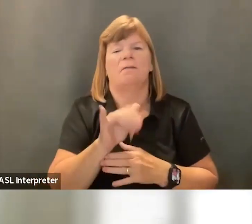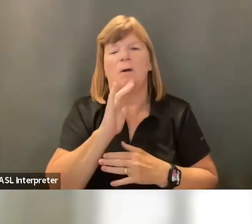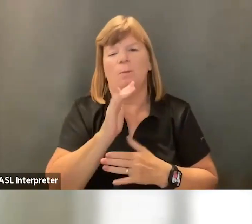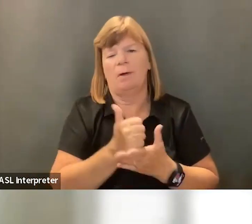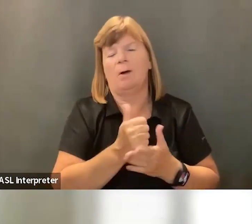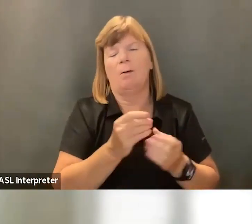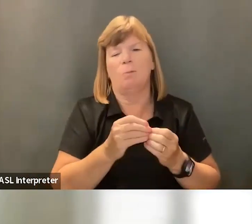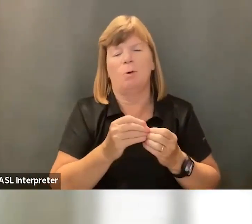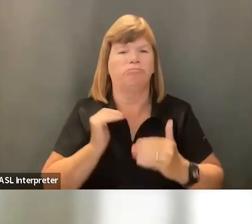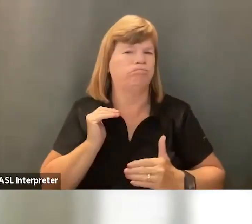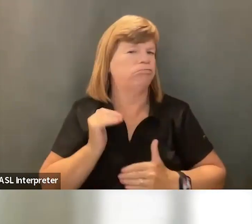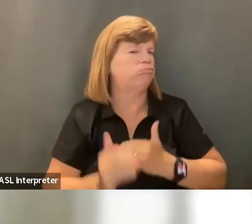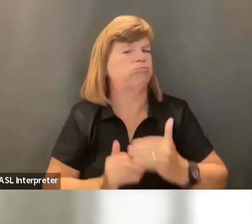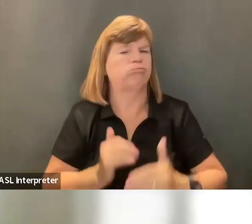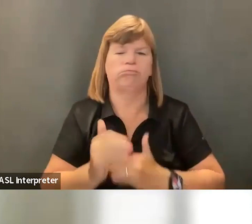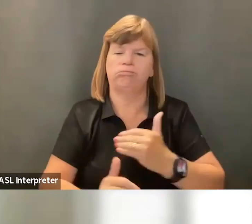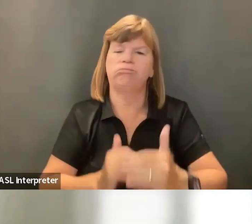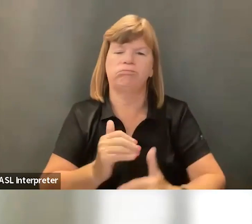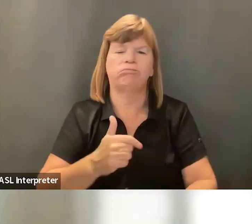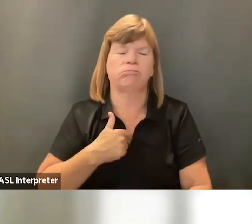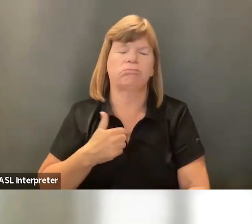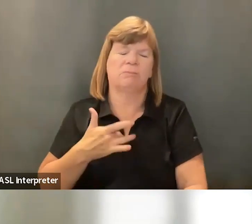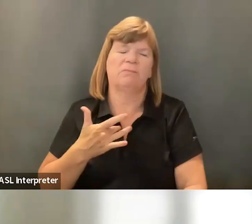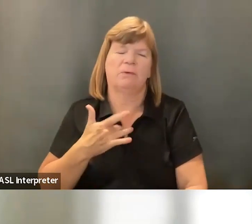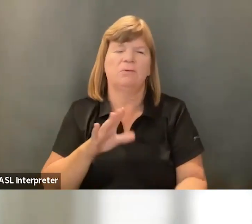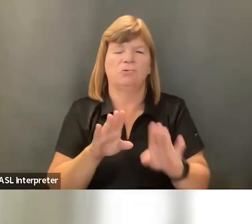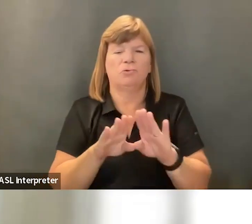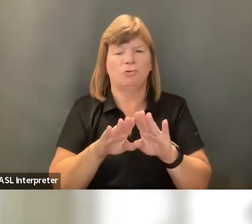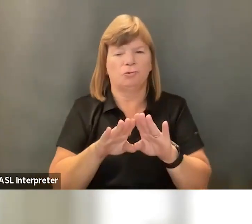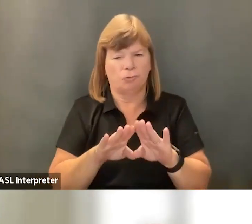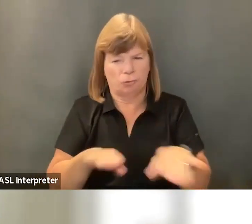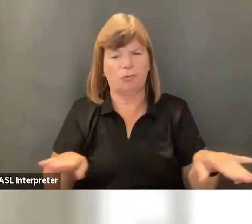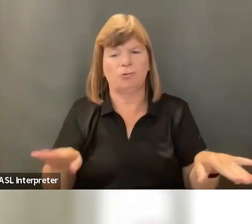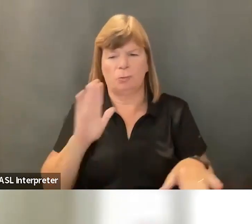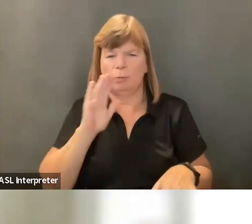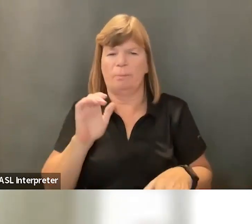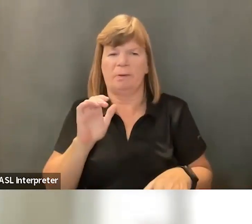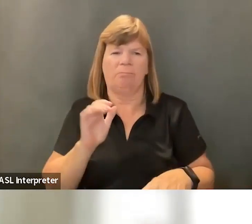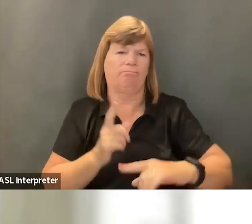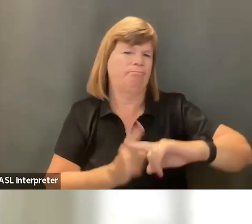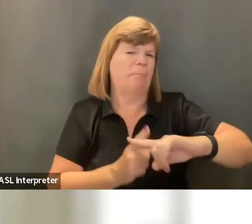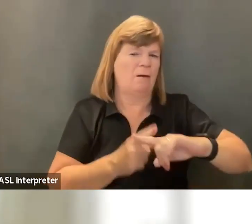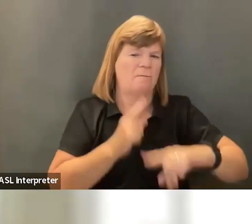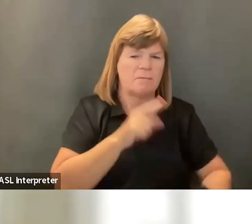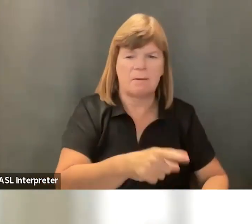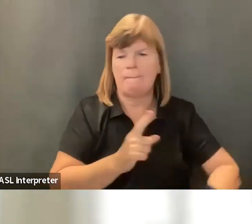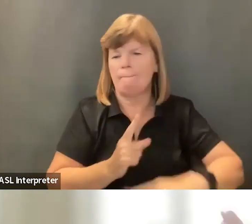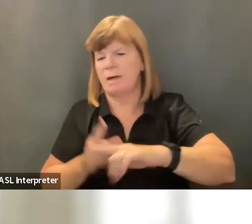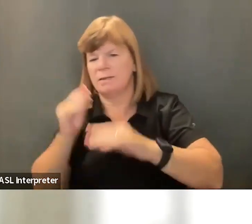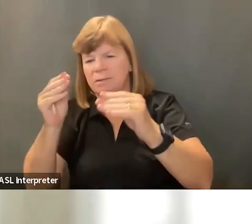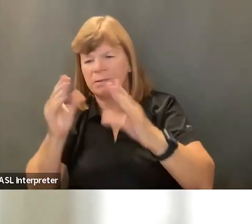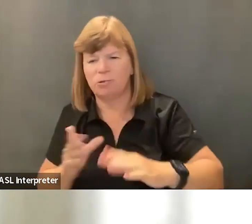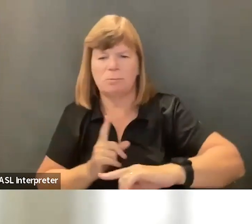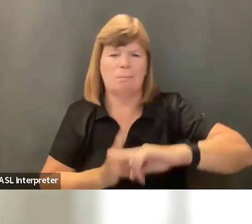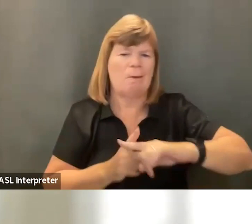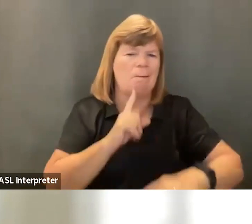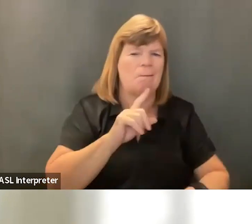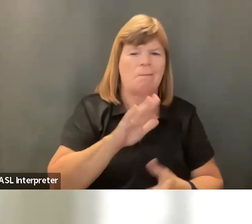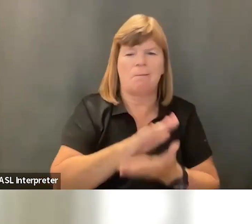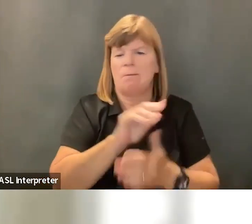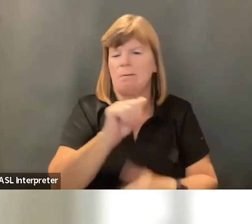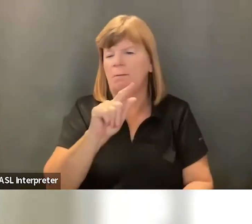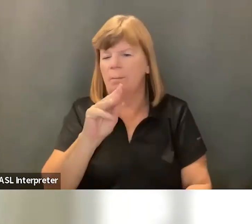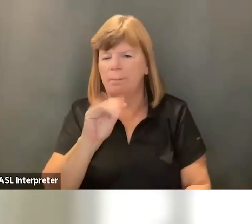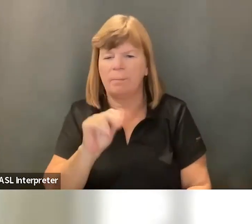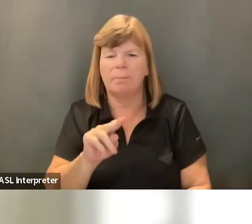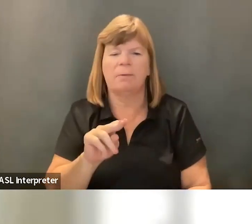that that uh kids would would be good for kids teachers school administrators um everybody